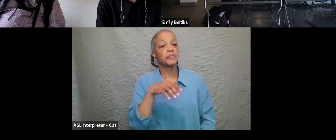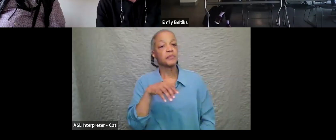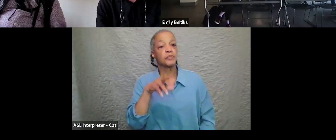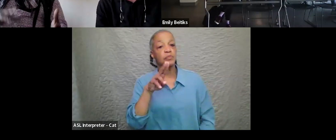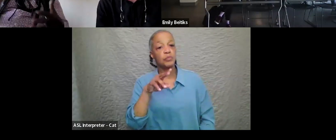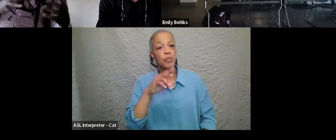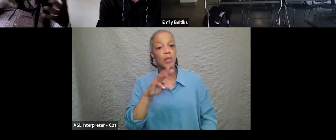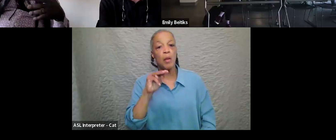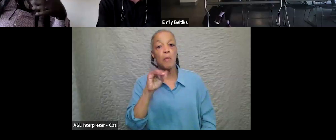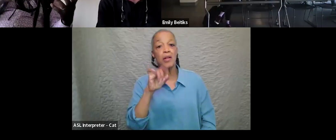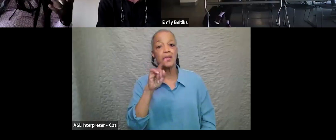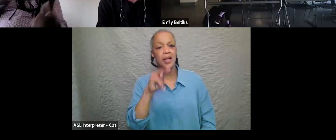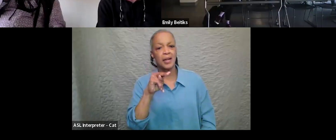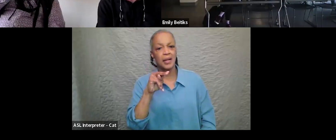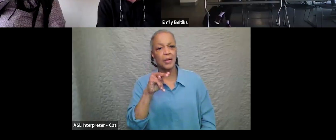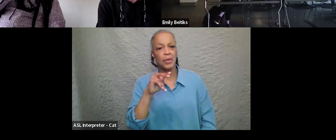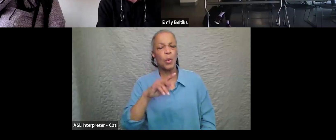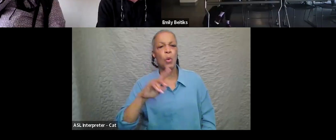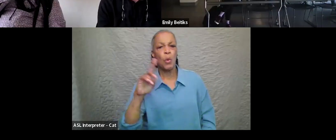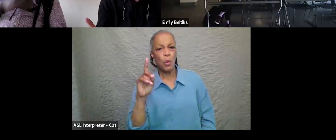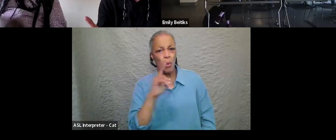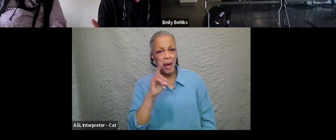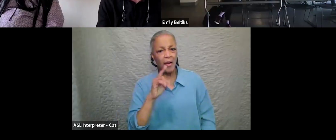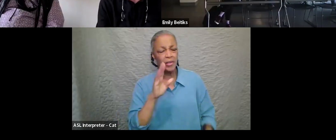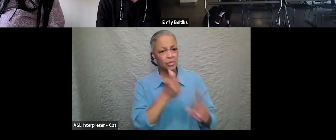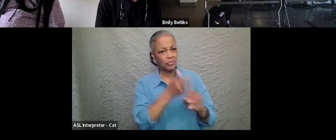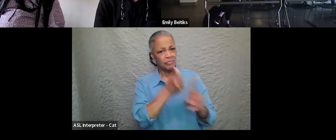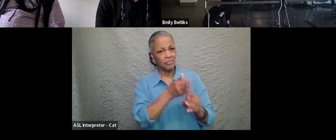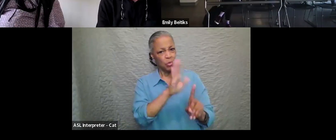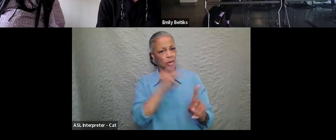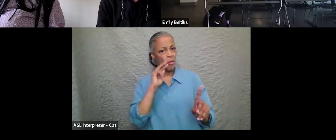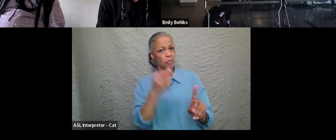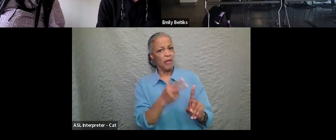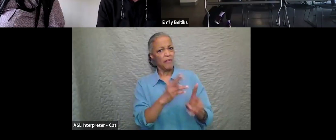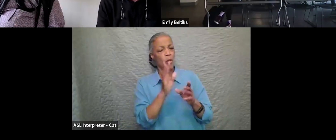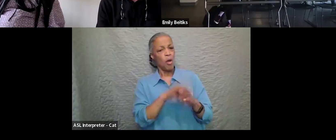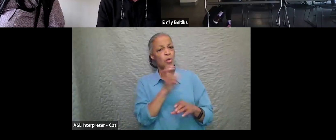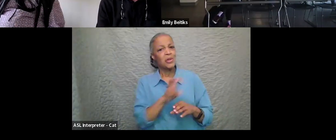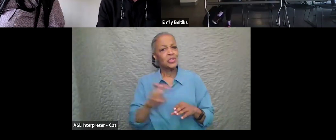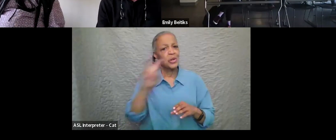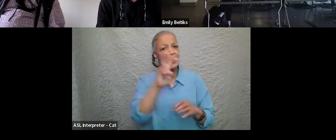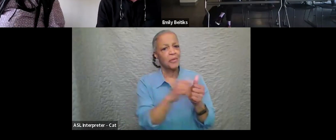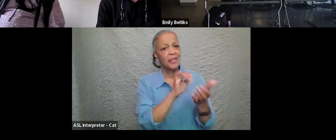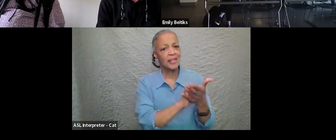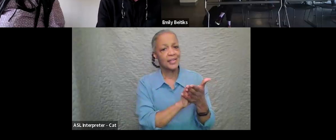of your journey of making meaning in your experience? Well, I wrote the book .